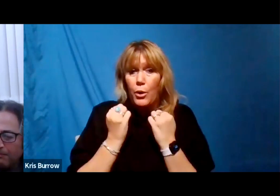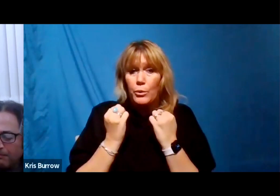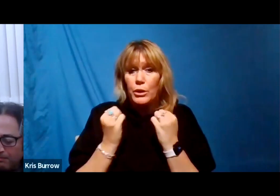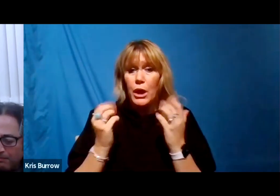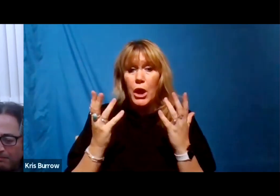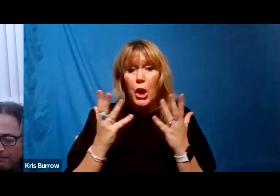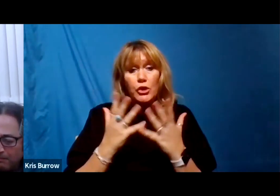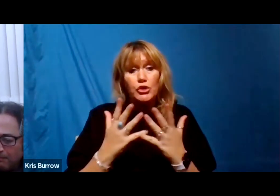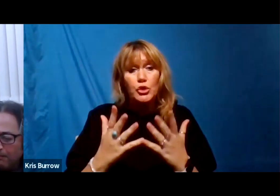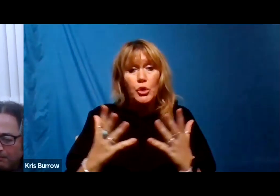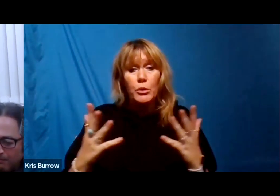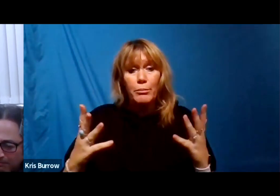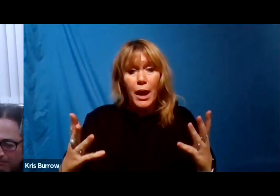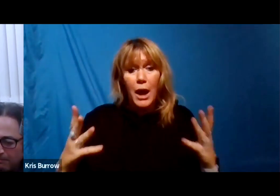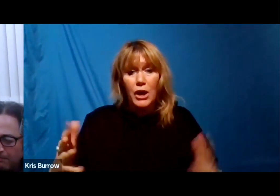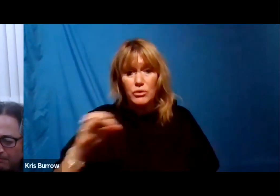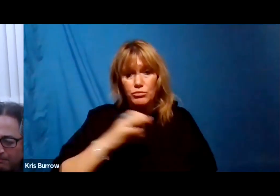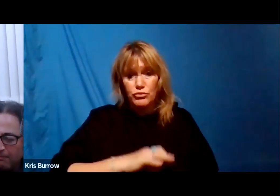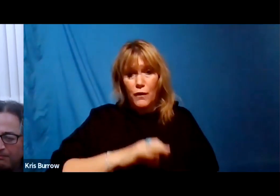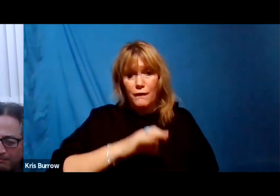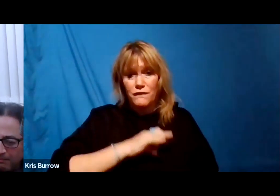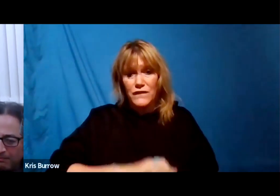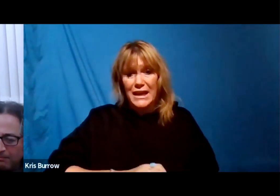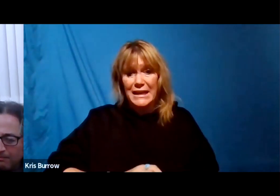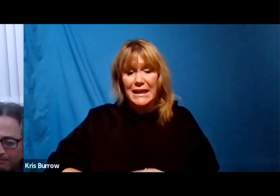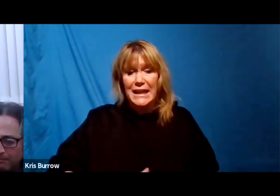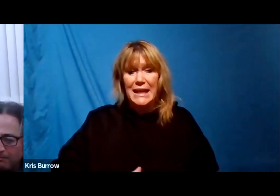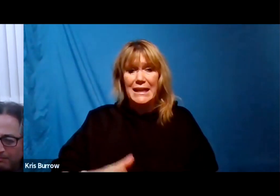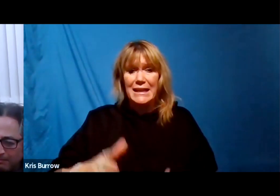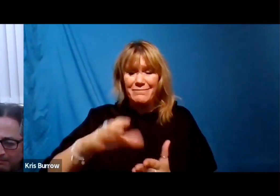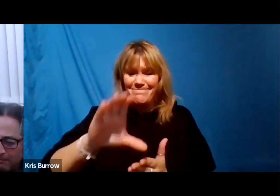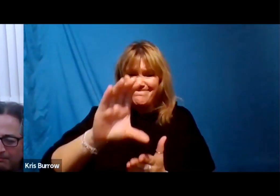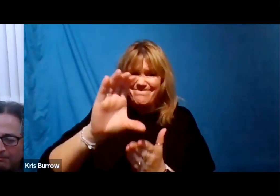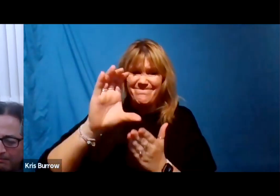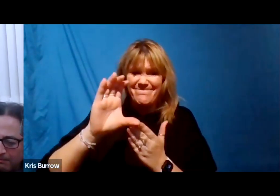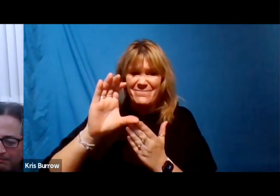Nor got no prospects got no heart